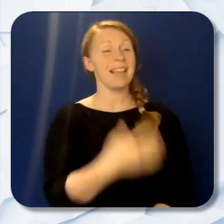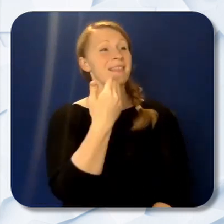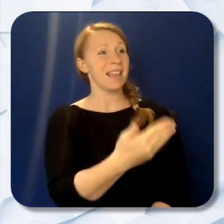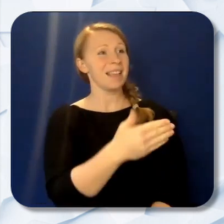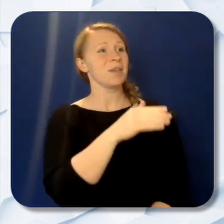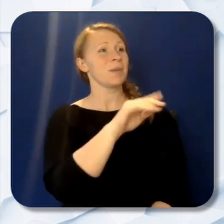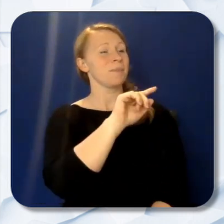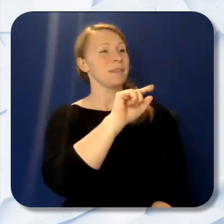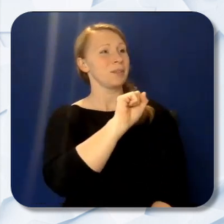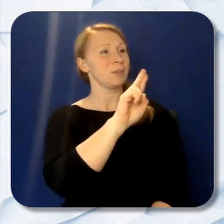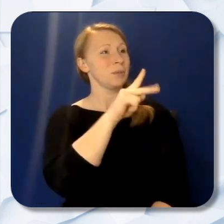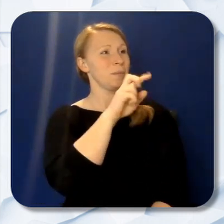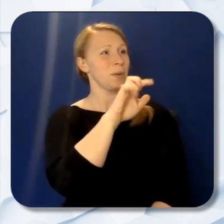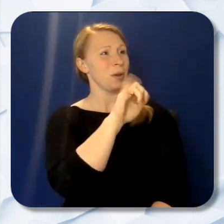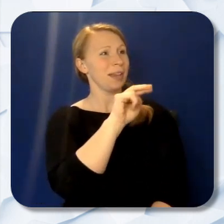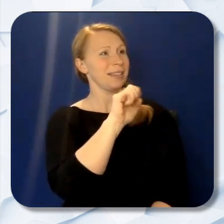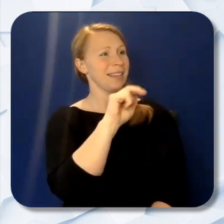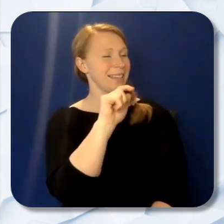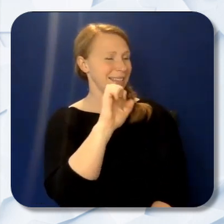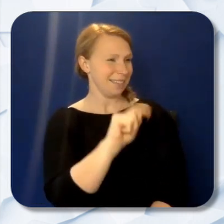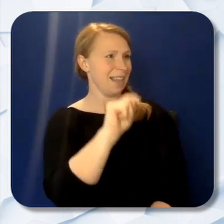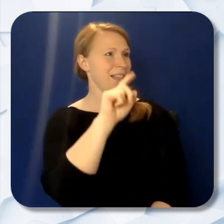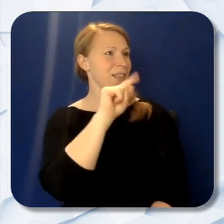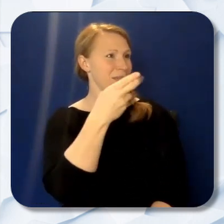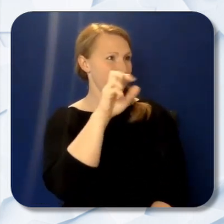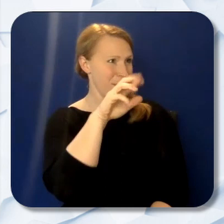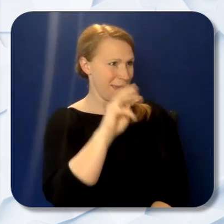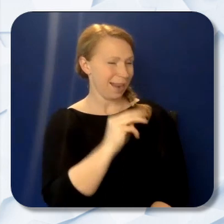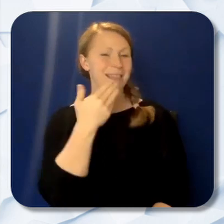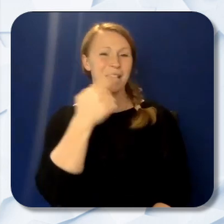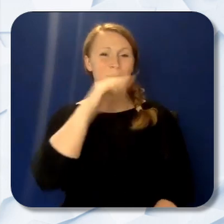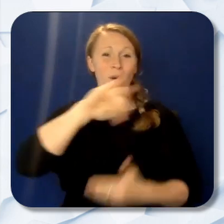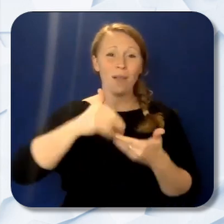you for being here and again for convening us, and thank you to all our partners. Uh and thank